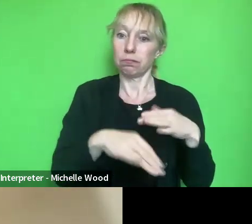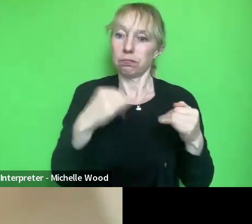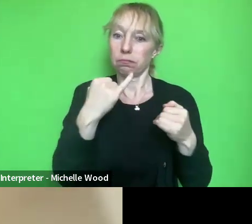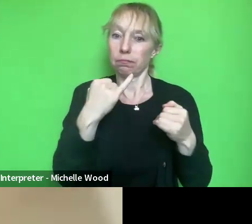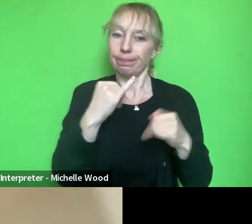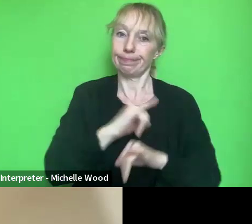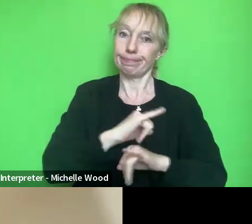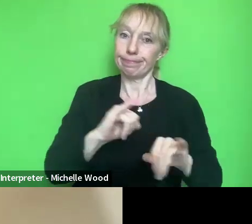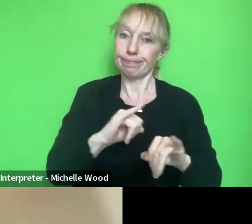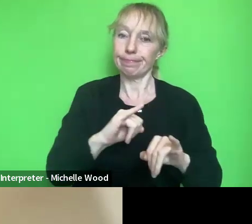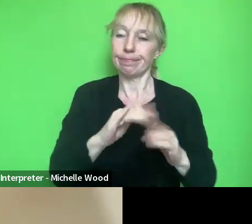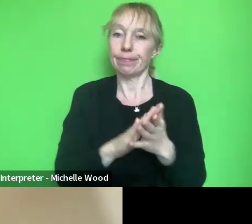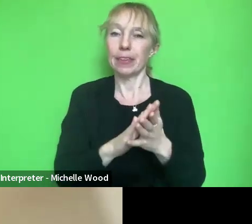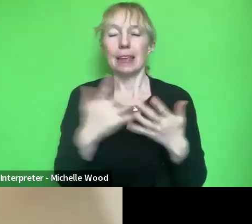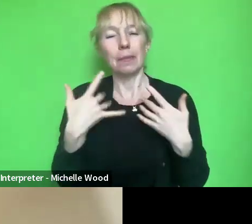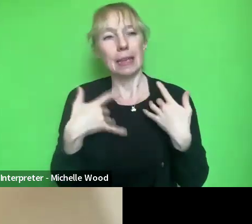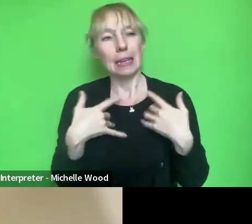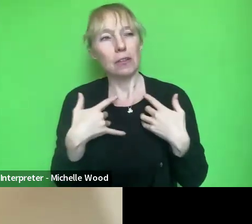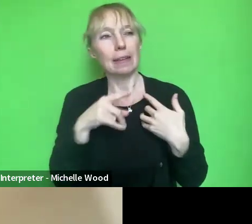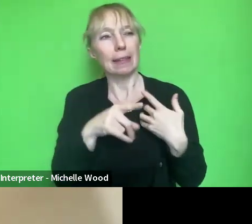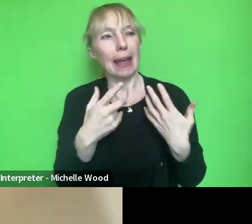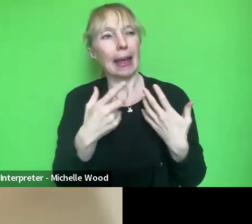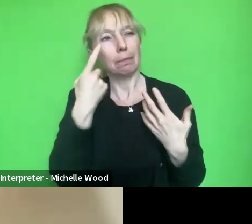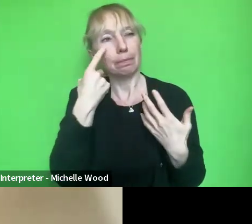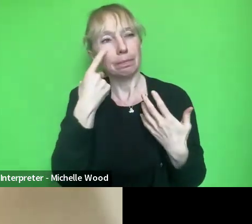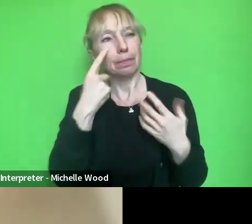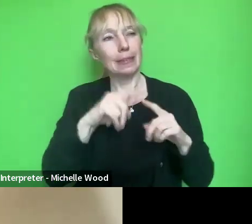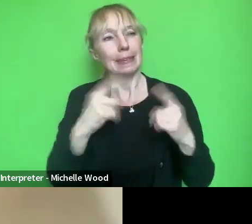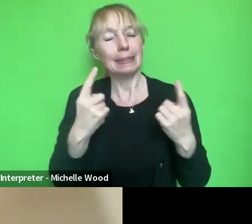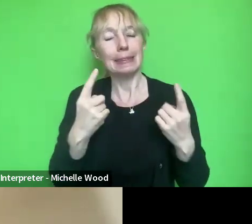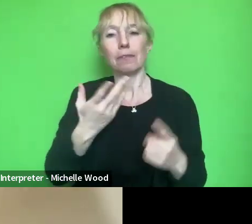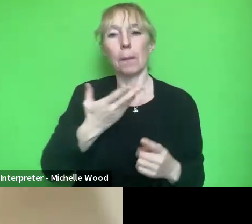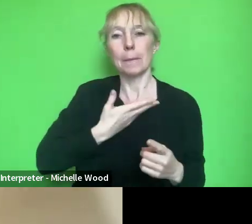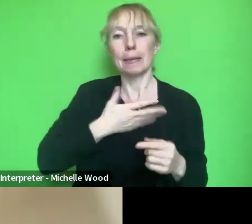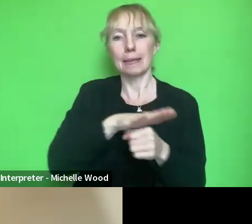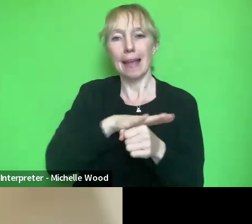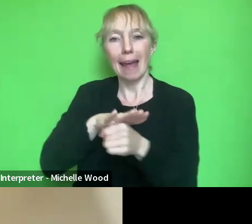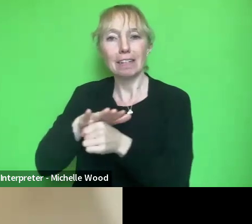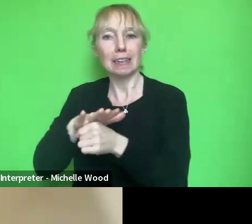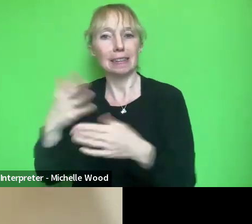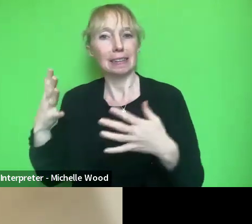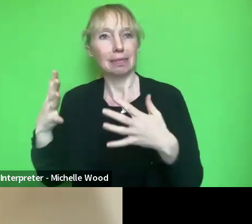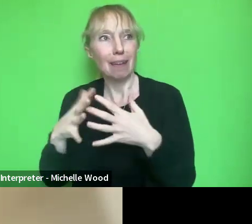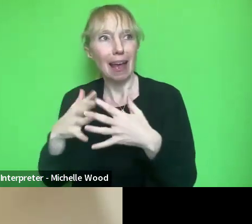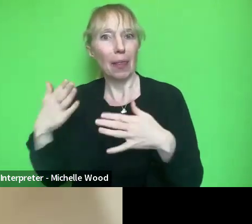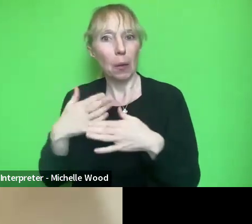them looking at the way that different business areas work and the different triggers that you need to pull in in kind